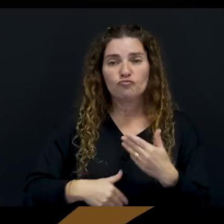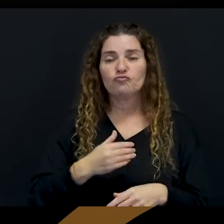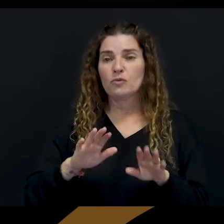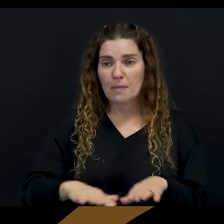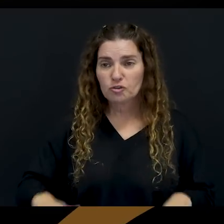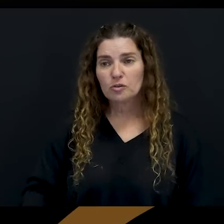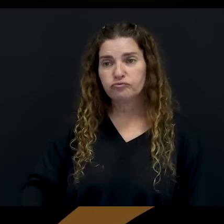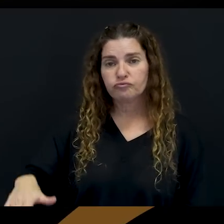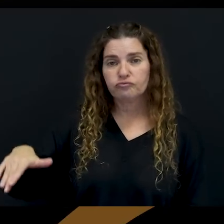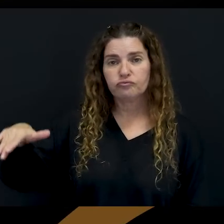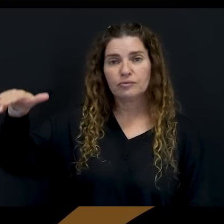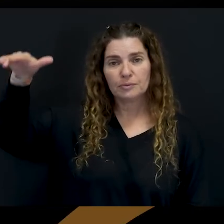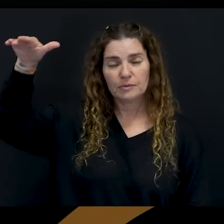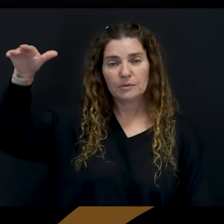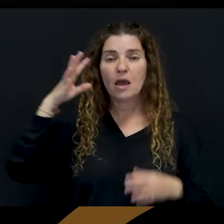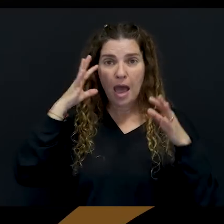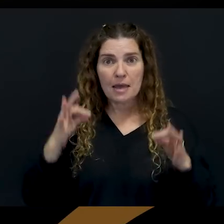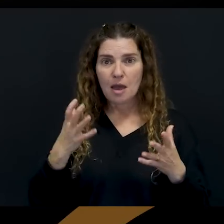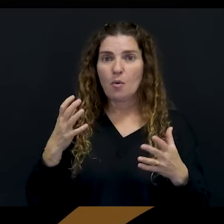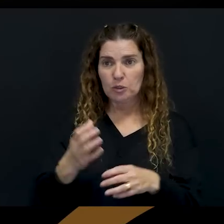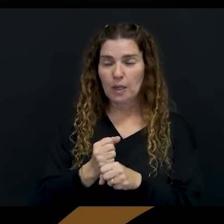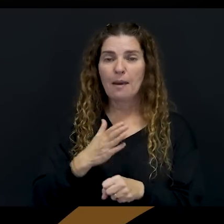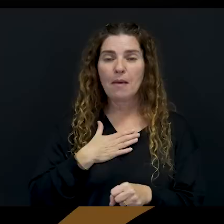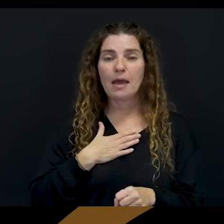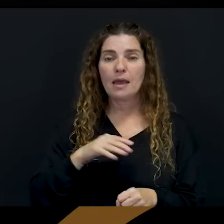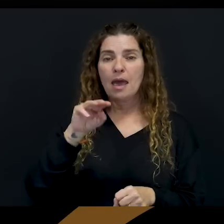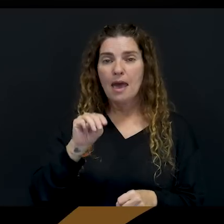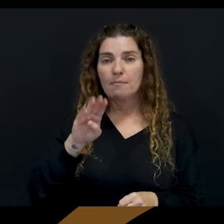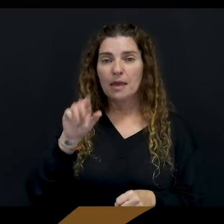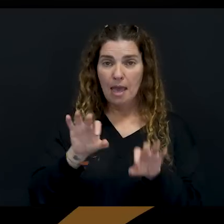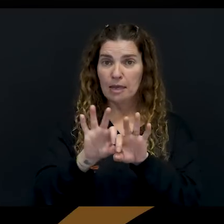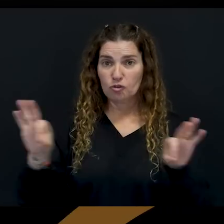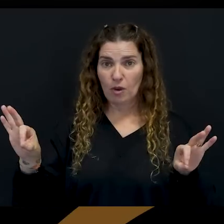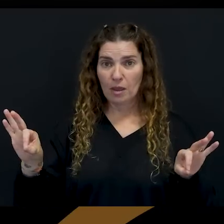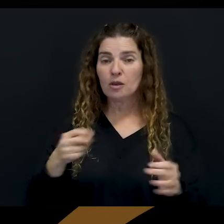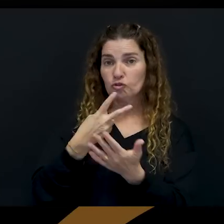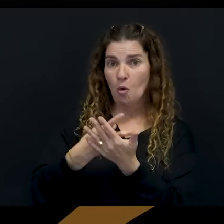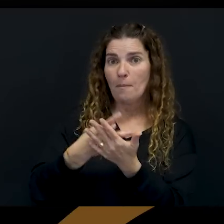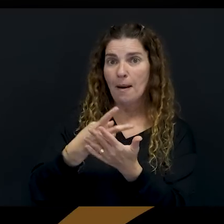I decided to pursue my MBA degree. Now, my graduate degree was a lot more challenging than my undergraduate degree